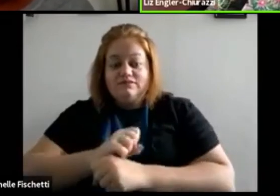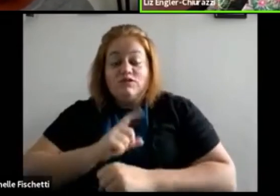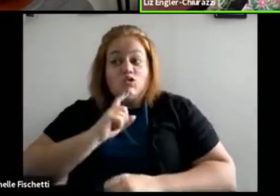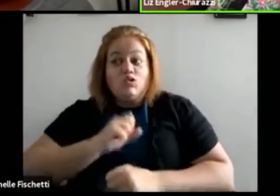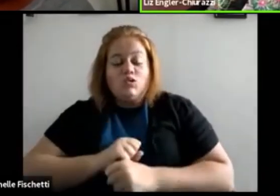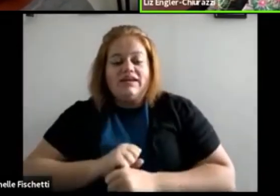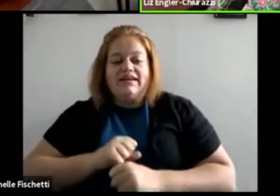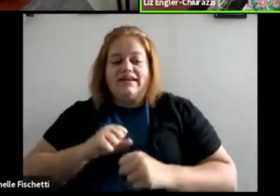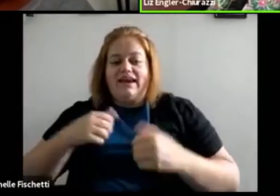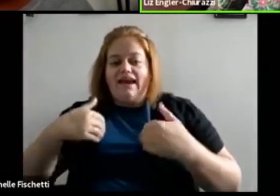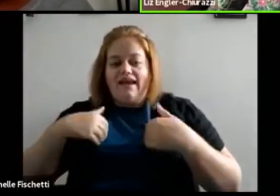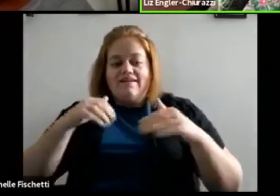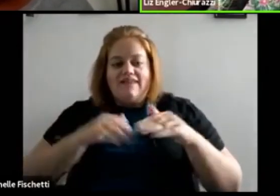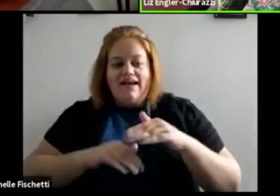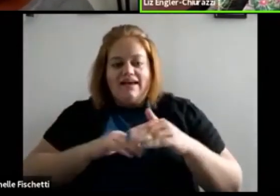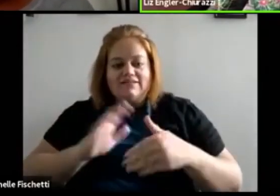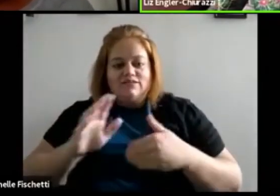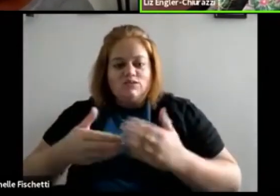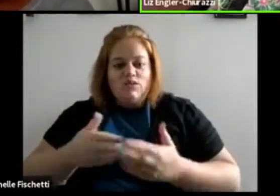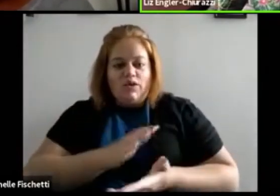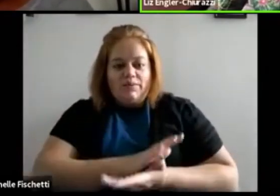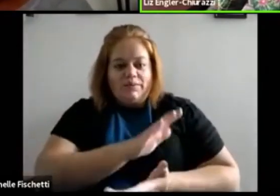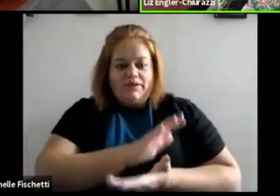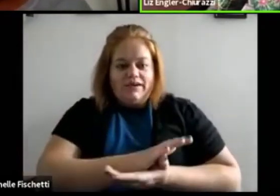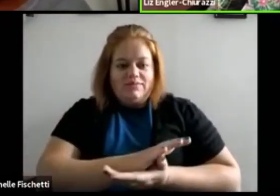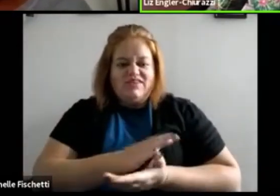these papers. Now some times they're published in journals that